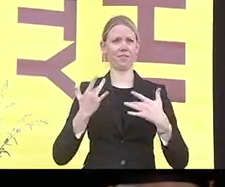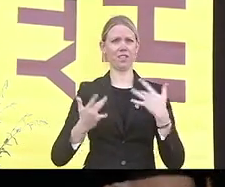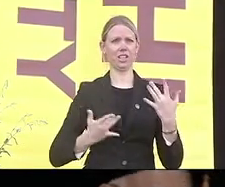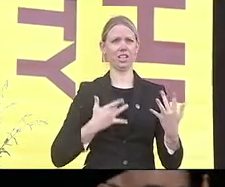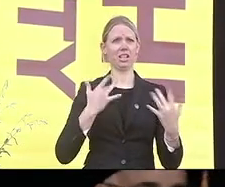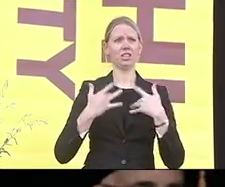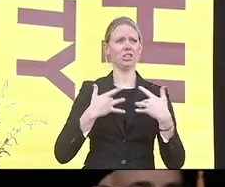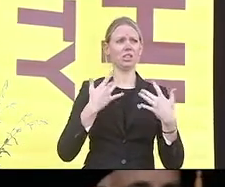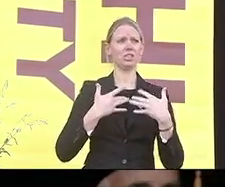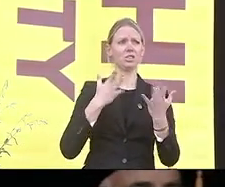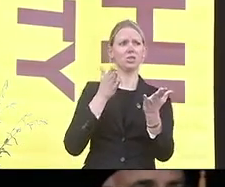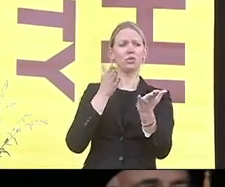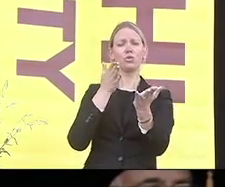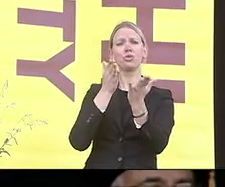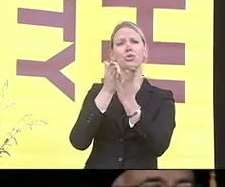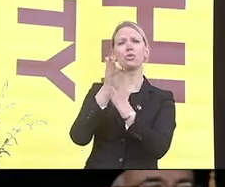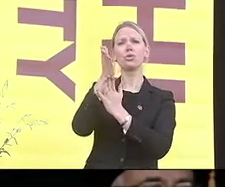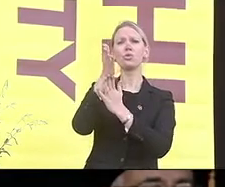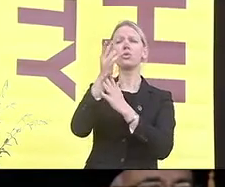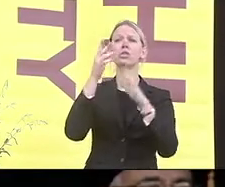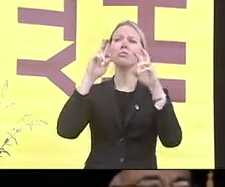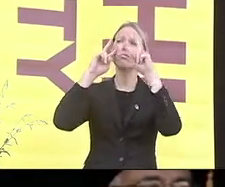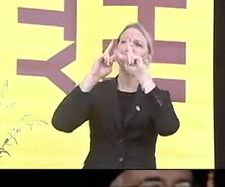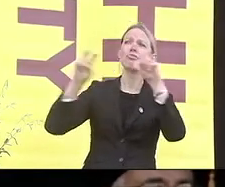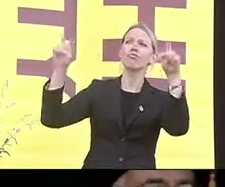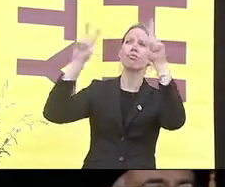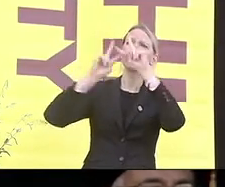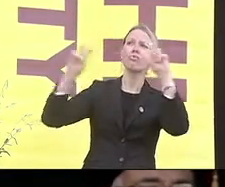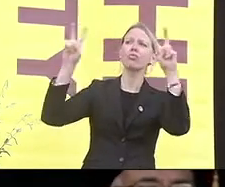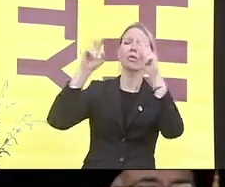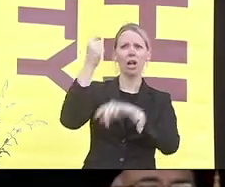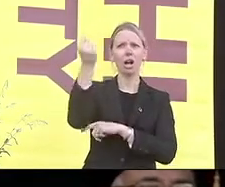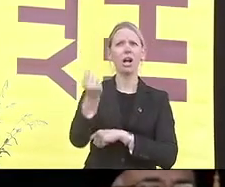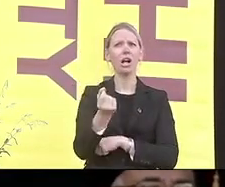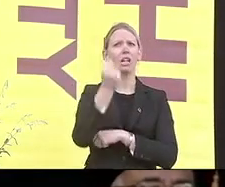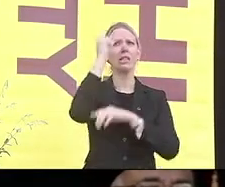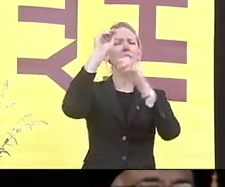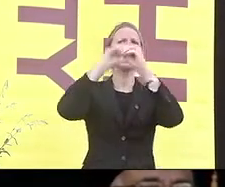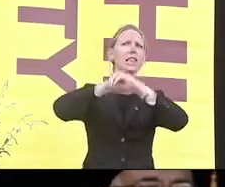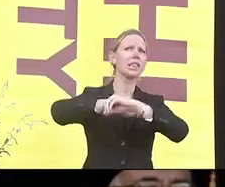desert, he explores both and comes to understand more clearly his own nature